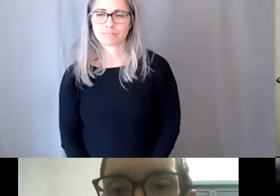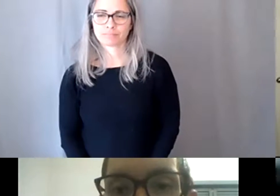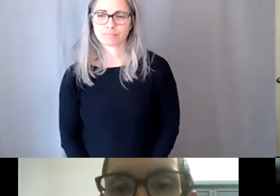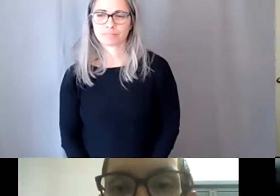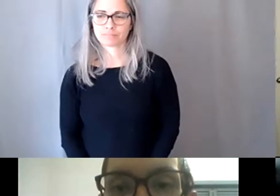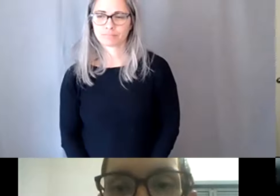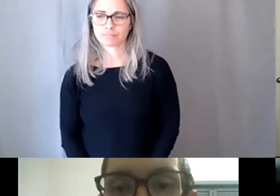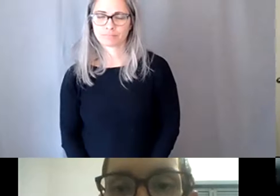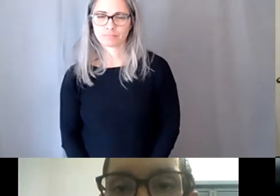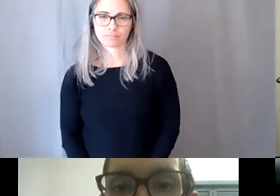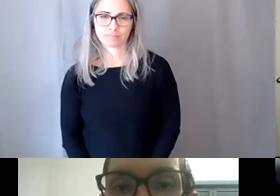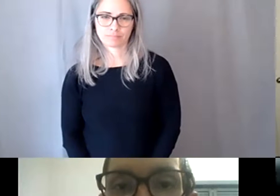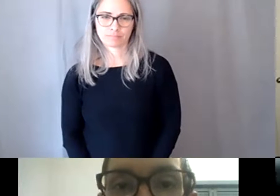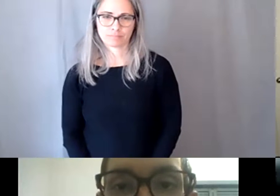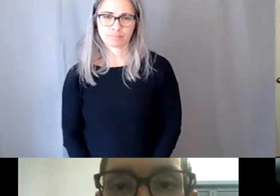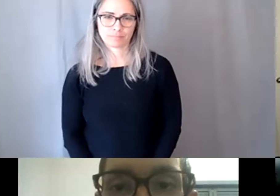Brazilian function index